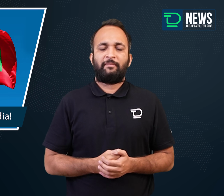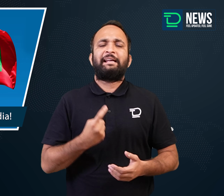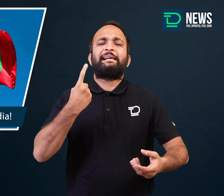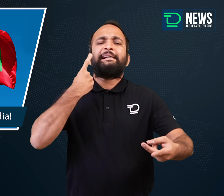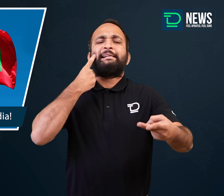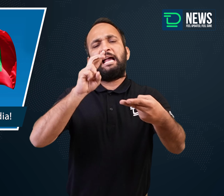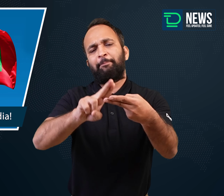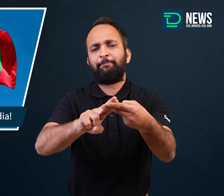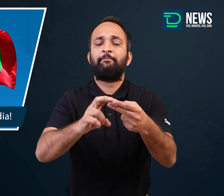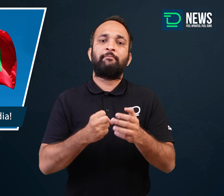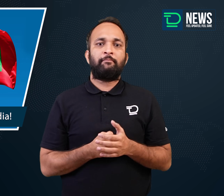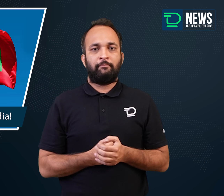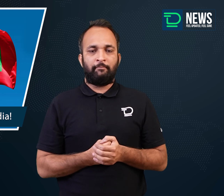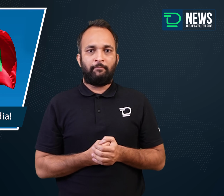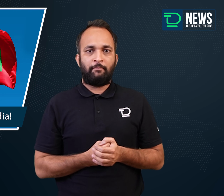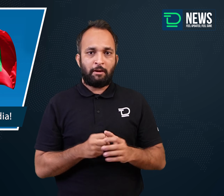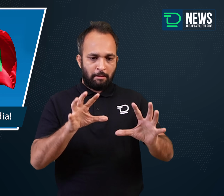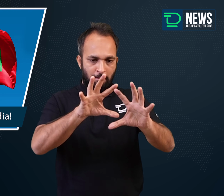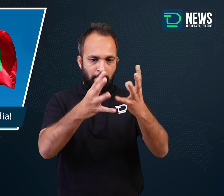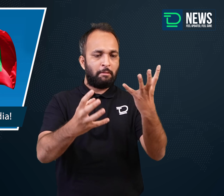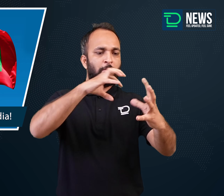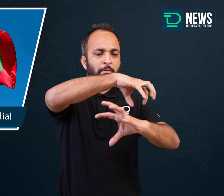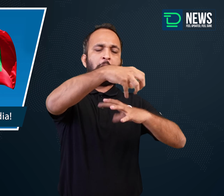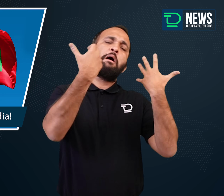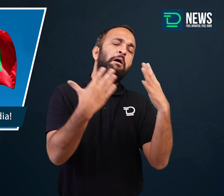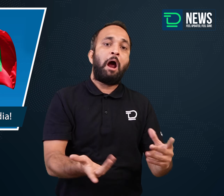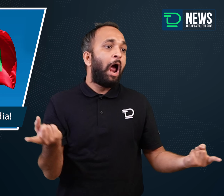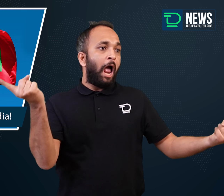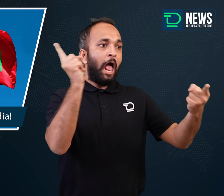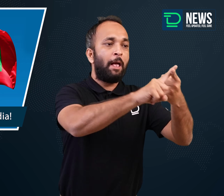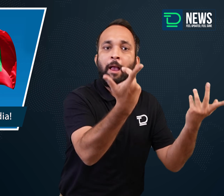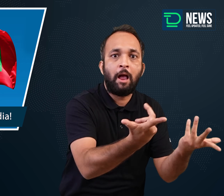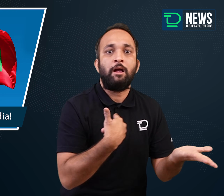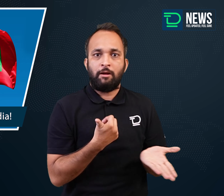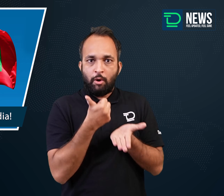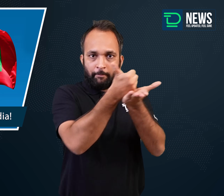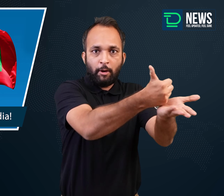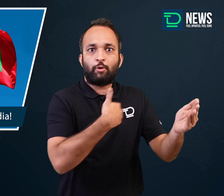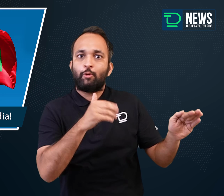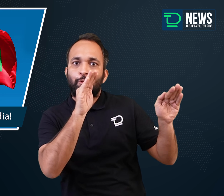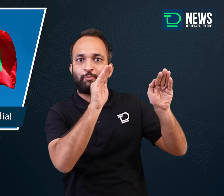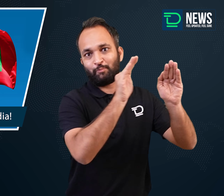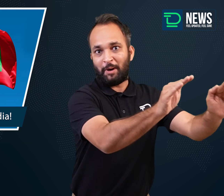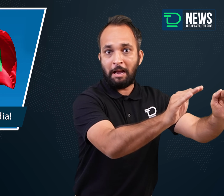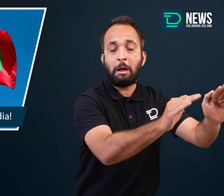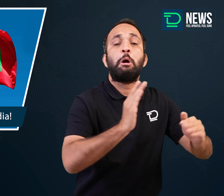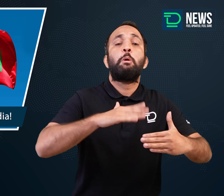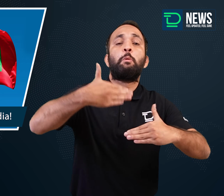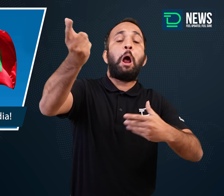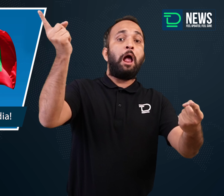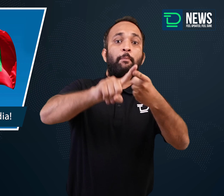Similarly, if we support other nations,